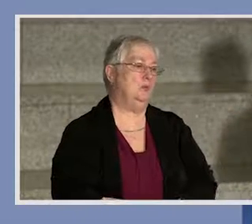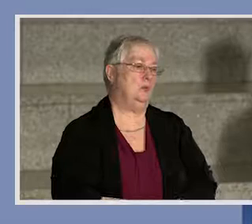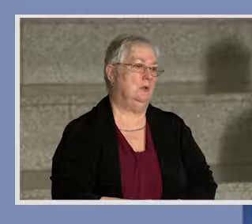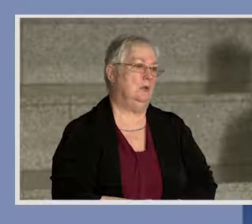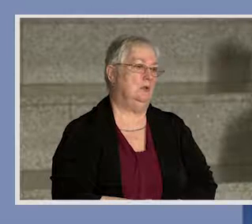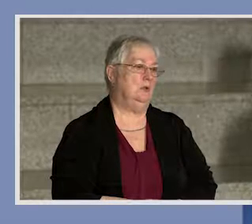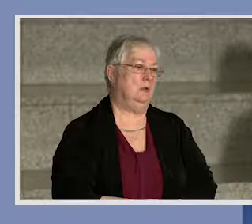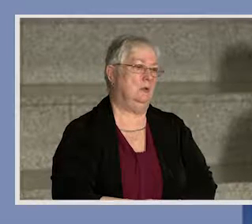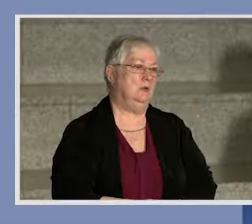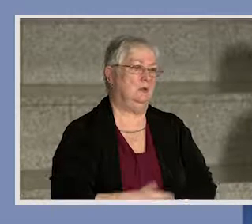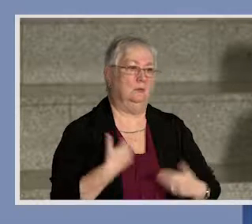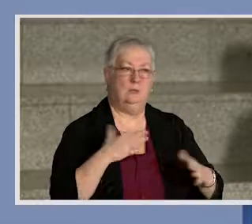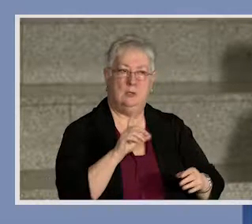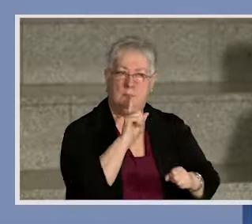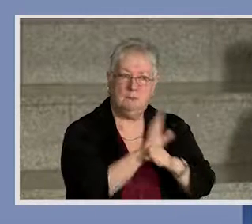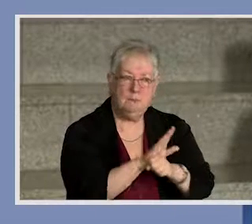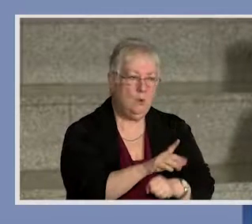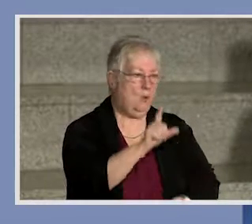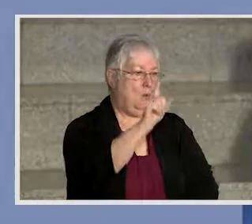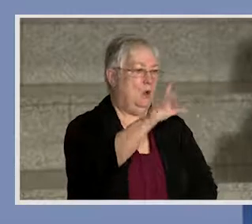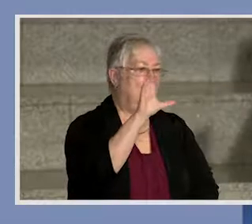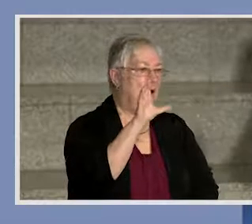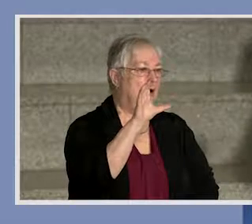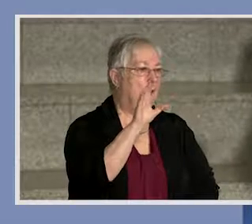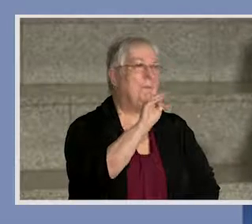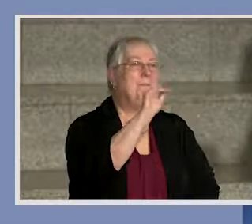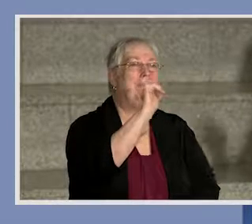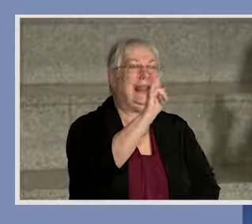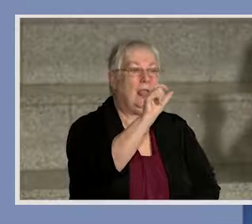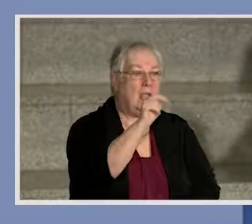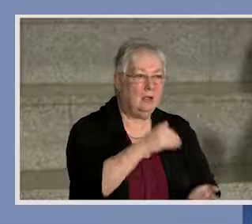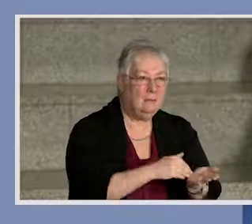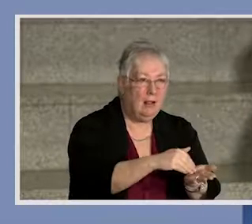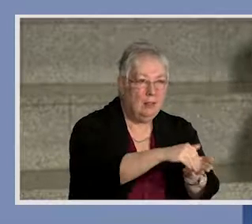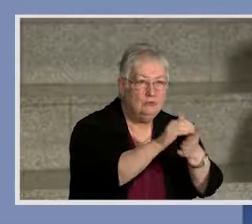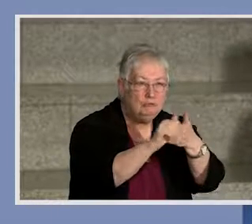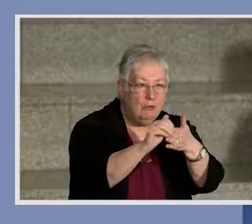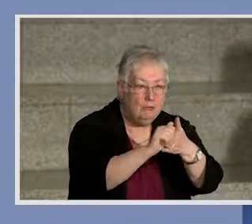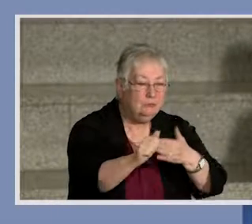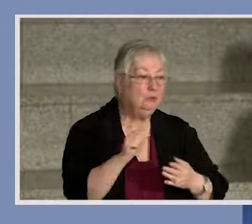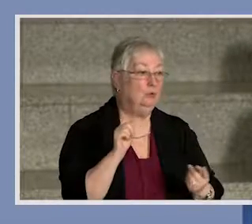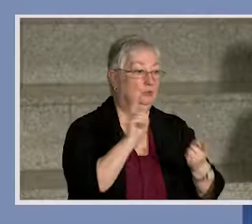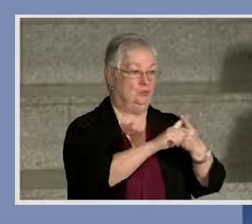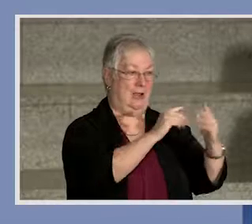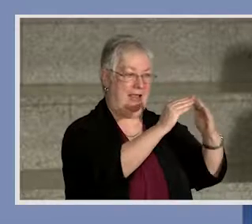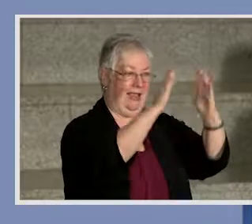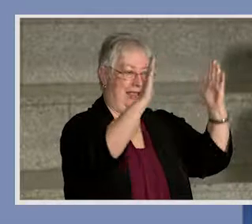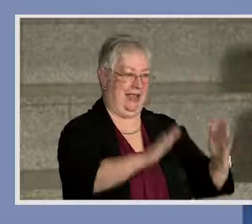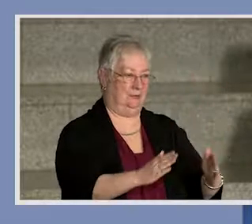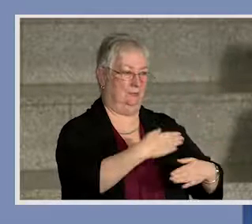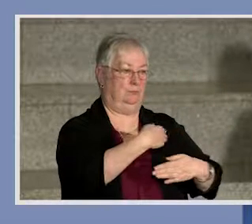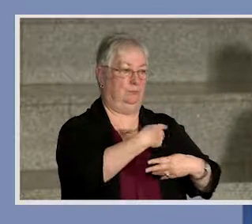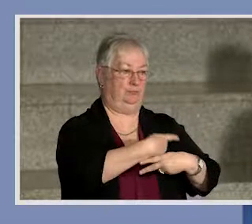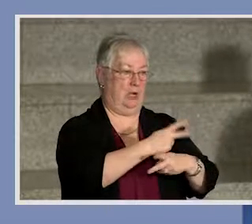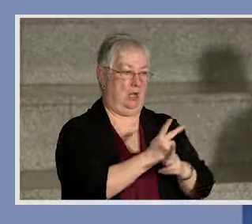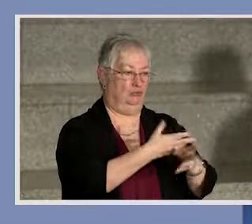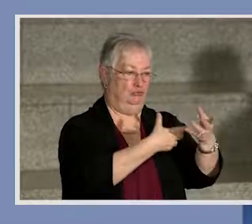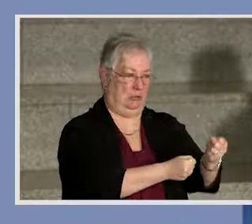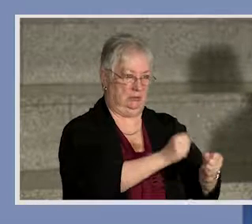HOUSING PRODUCTION TRUST FUND BUT MORE THAN THAT, WE HAVE ALSO GOTTEN THOSE DOLLARS OUT. WE MADE UNPRECEDENTED